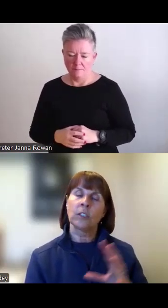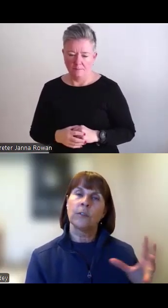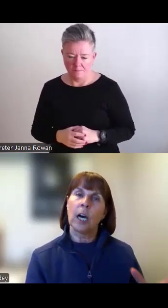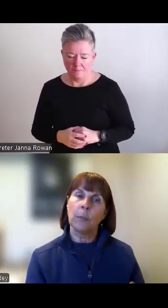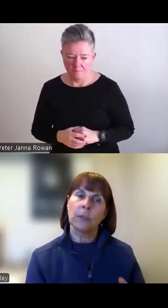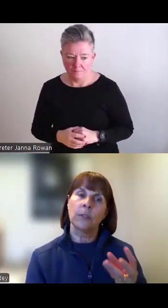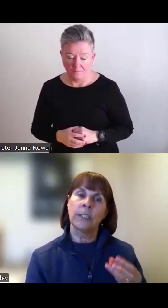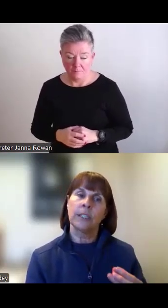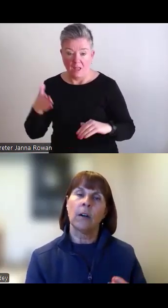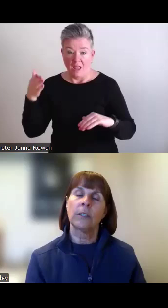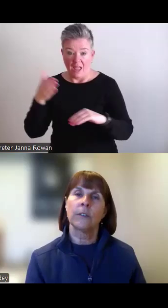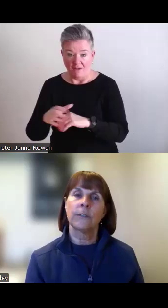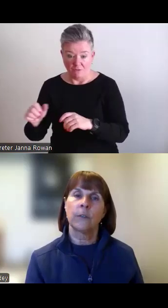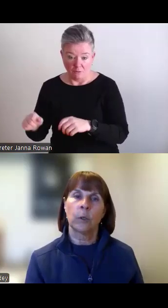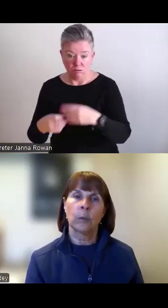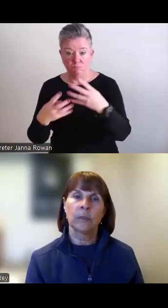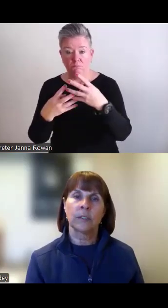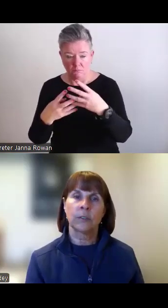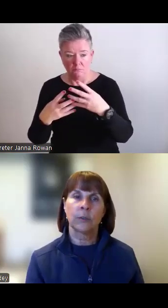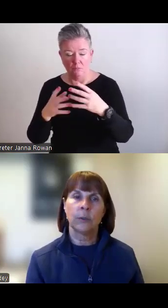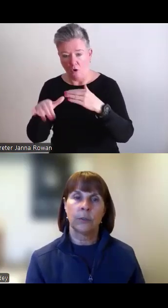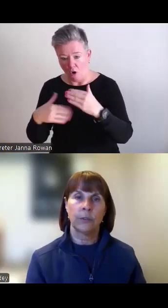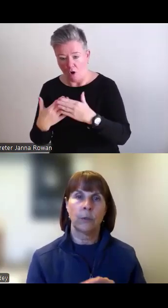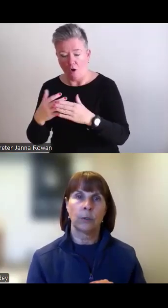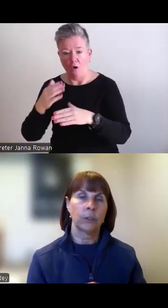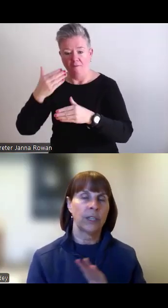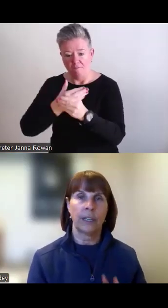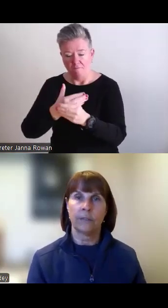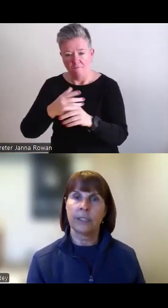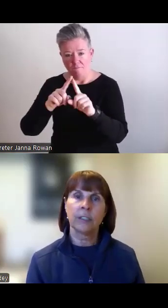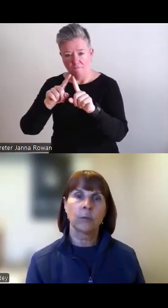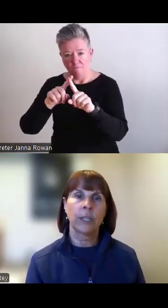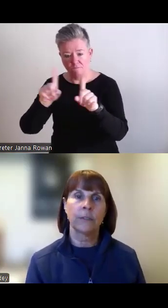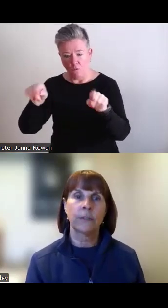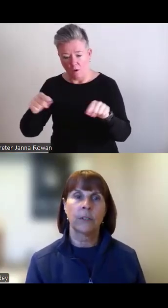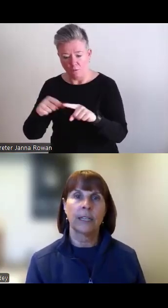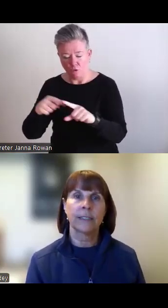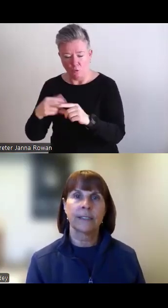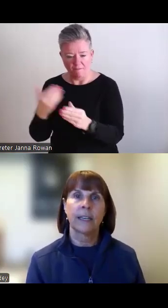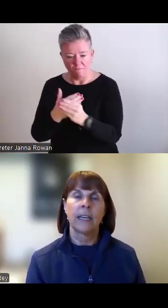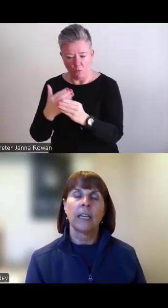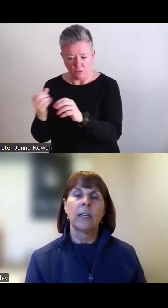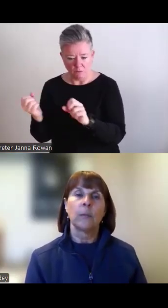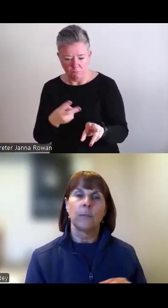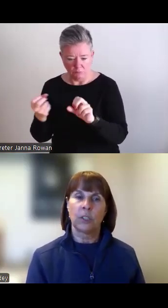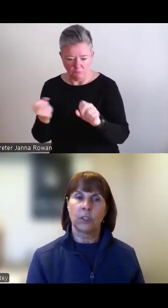Once you've uploaded all of the forms to the folder and everything's ready for us,